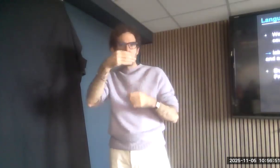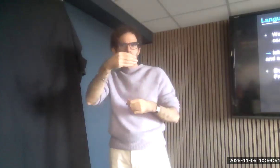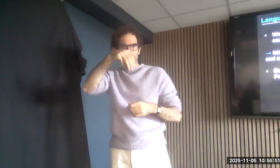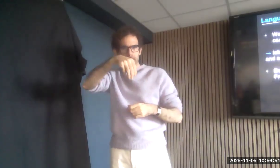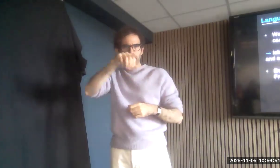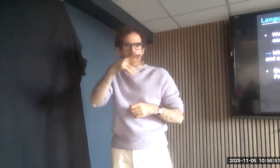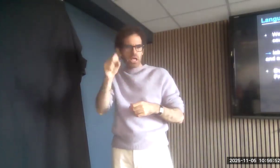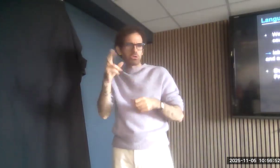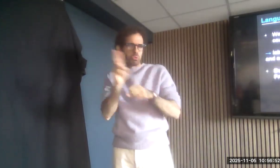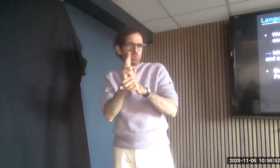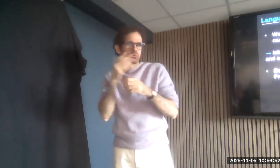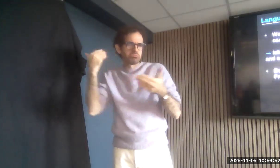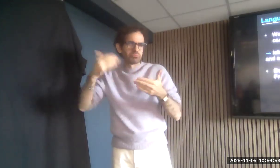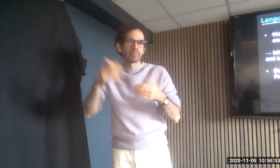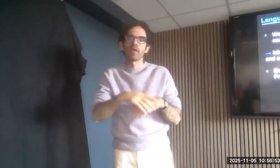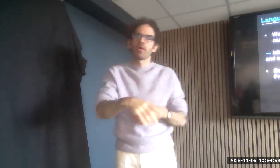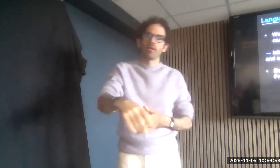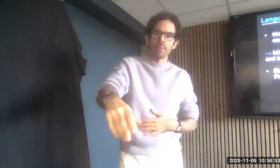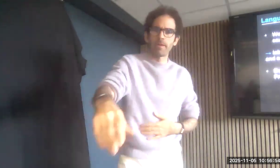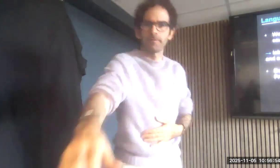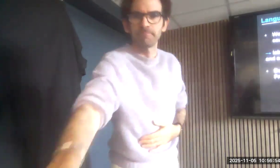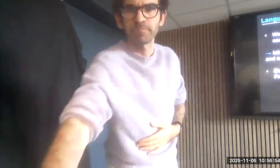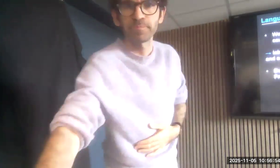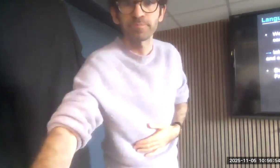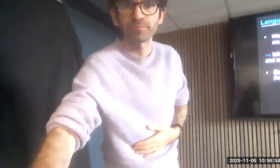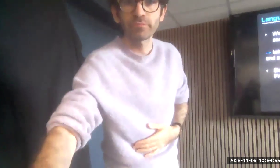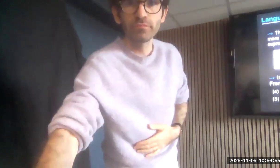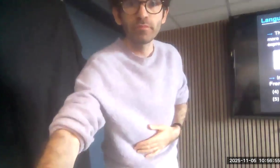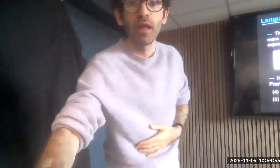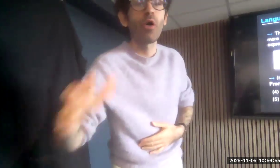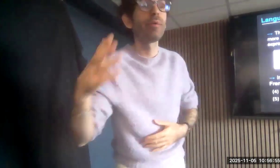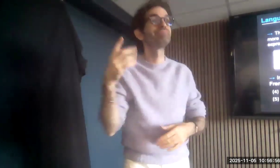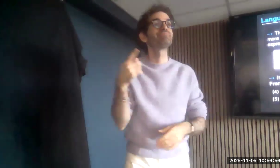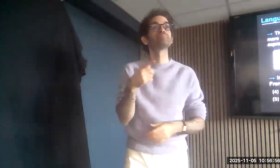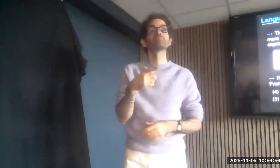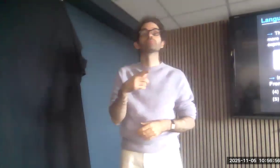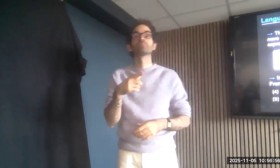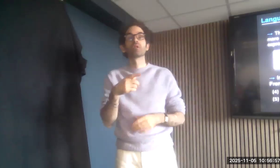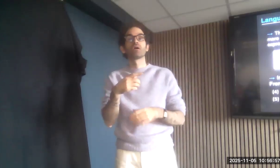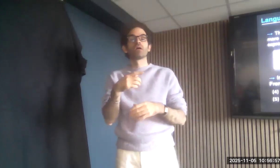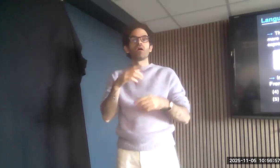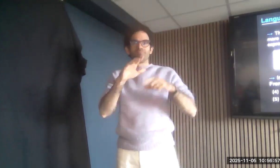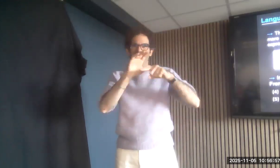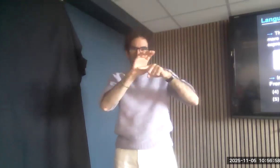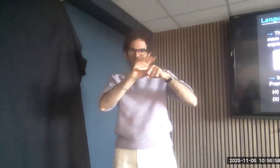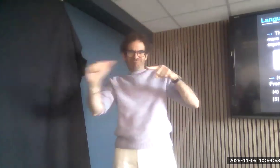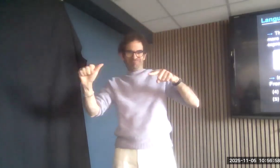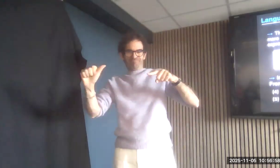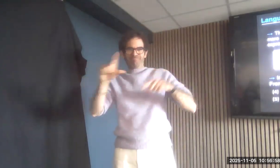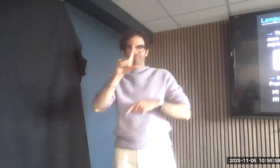We can also see this being produced in English as well. FAIRE can be directly translated as to MAKE